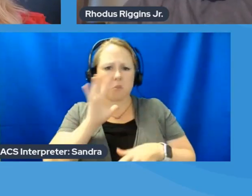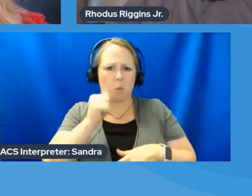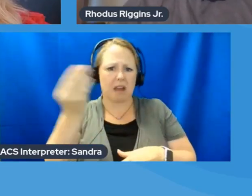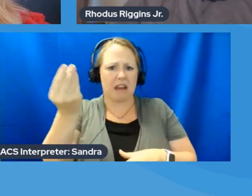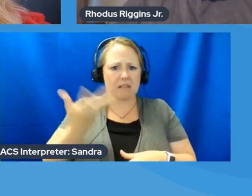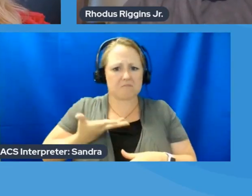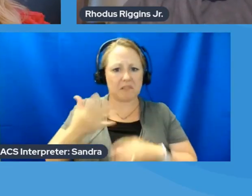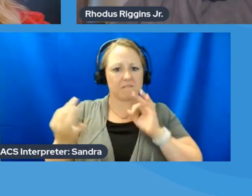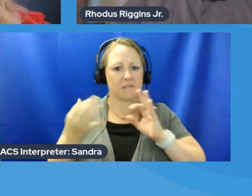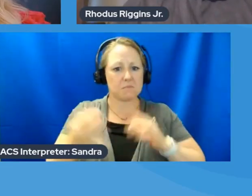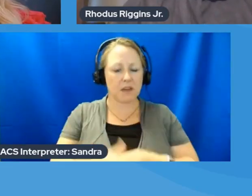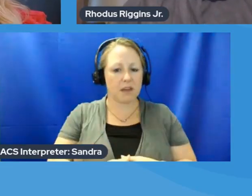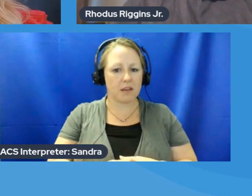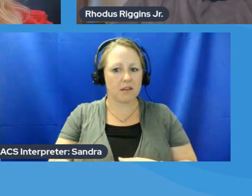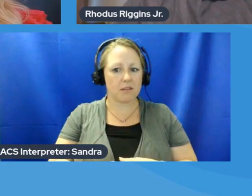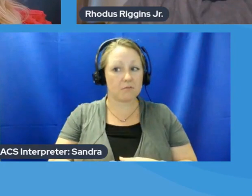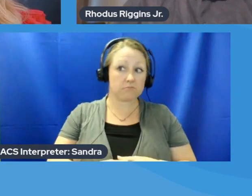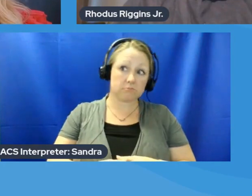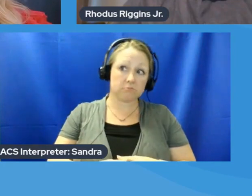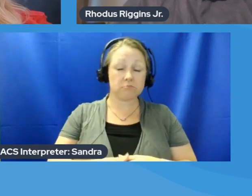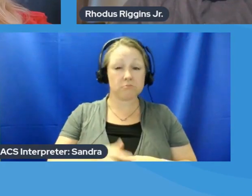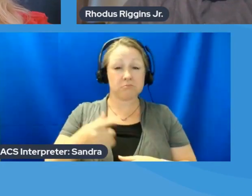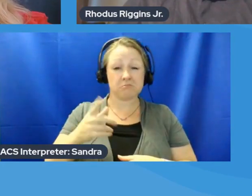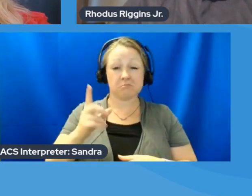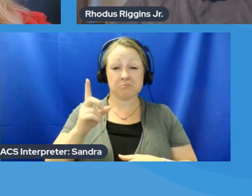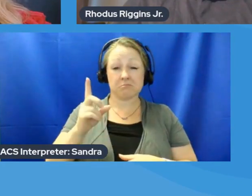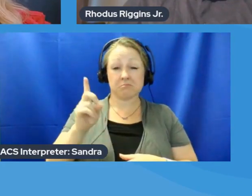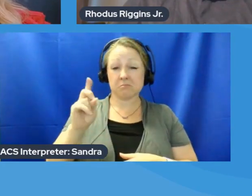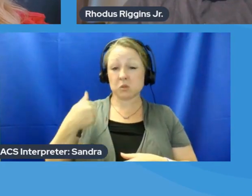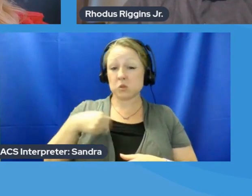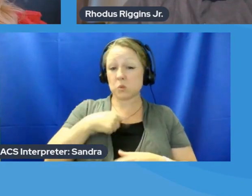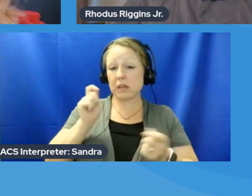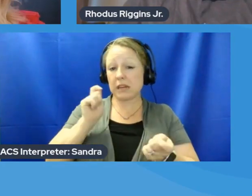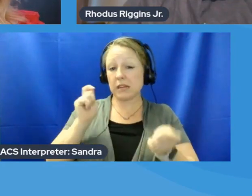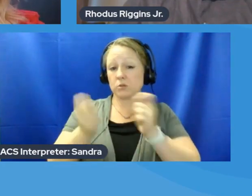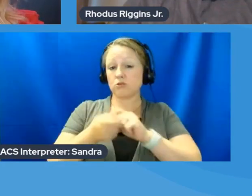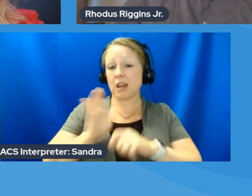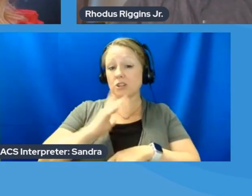Do we need to change the way we were requesting feedback to make it more comfortable and accessible